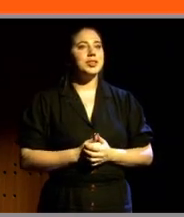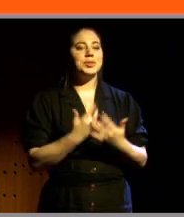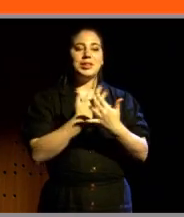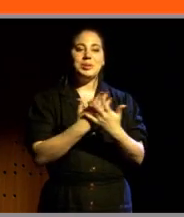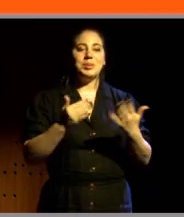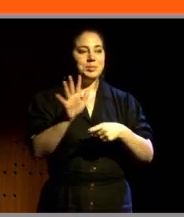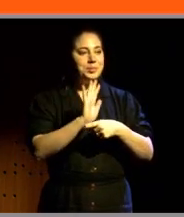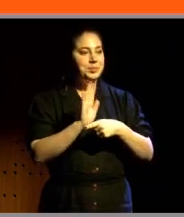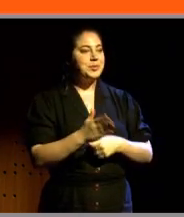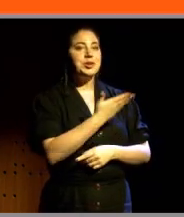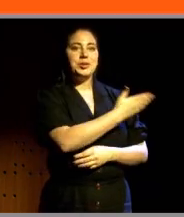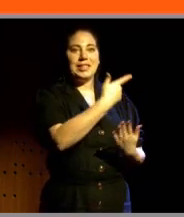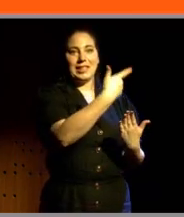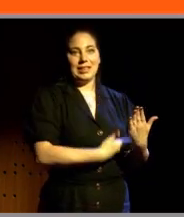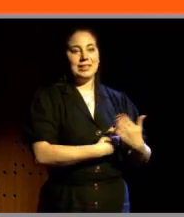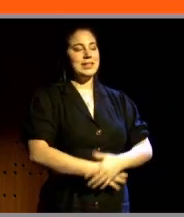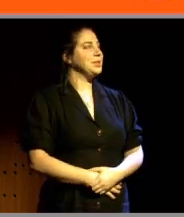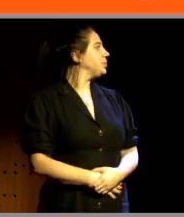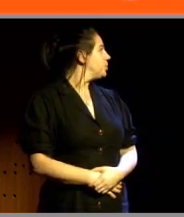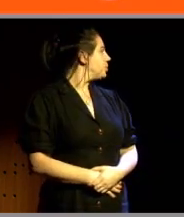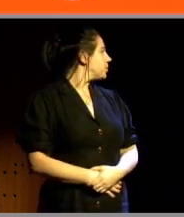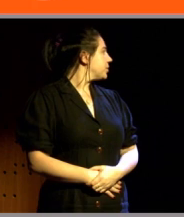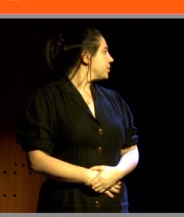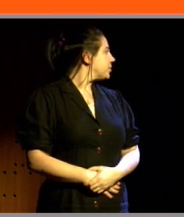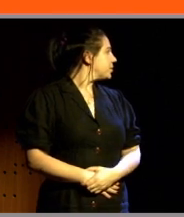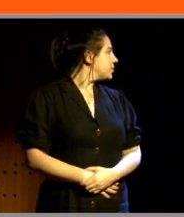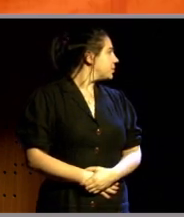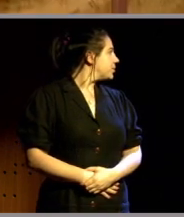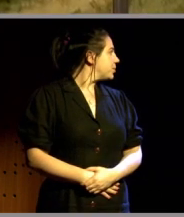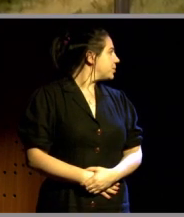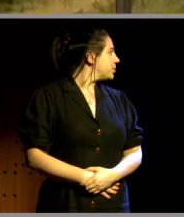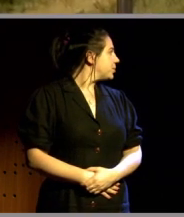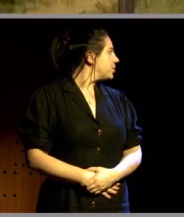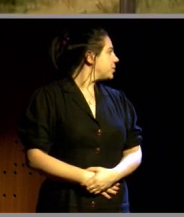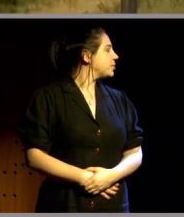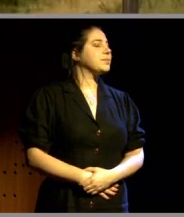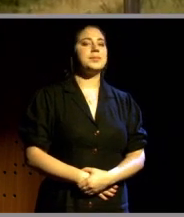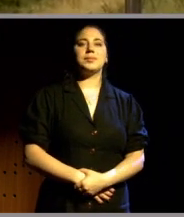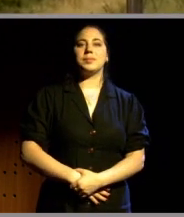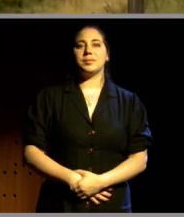The Man with the Iron Neck, Country Song, Hide the Dog, The Sapphires, and Big Name No Blankets.